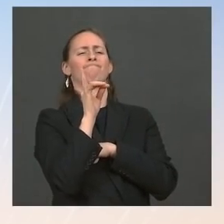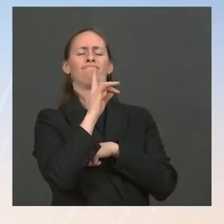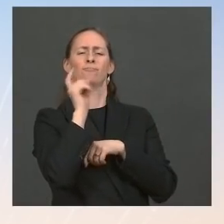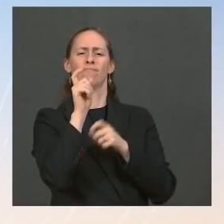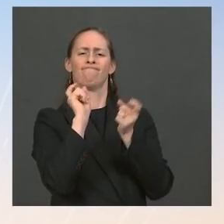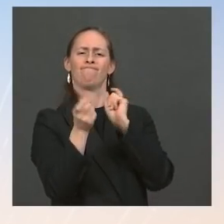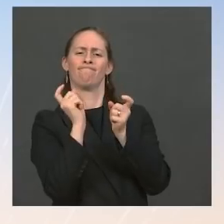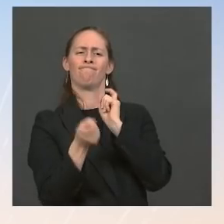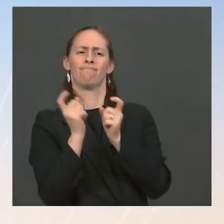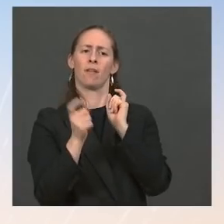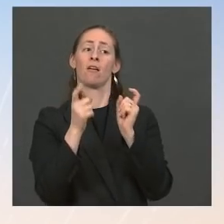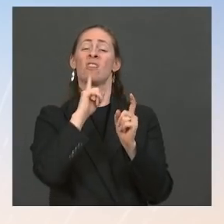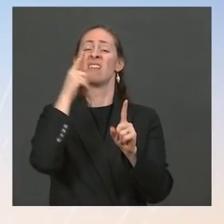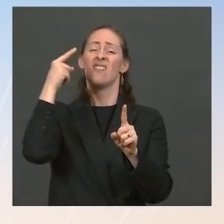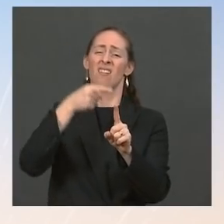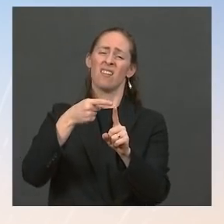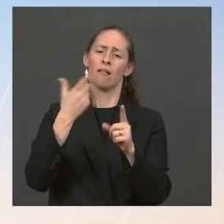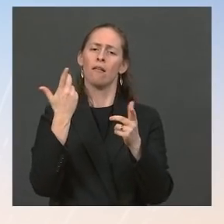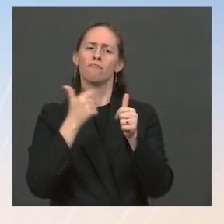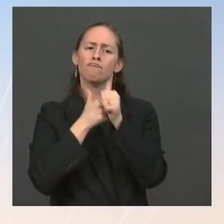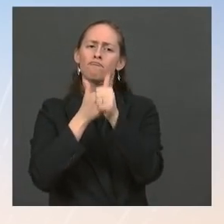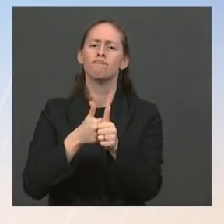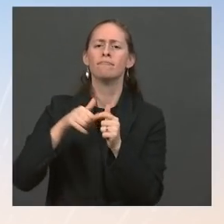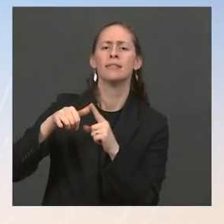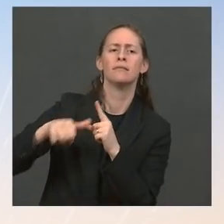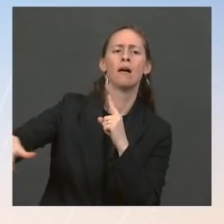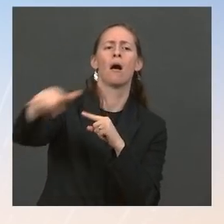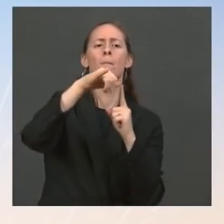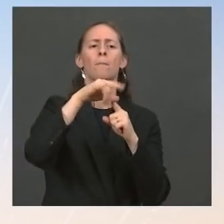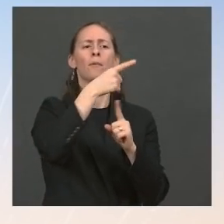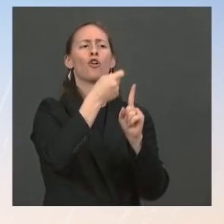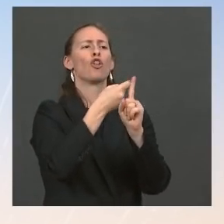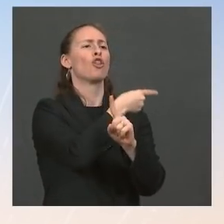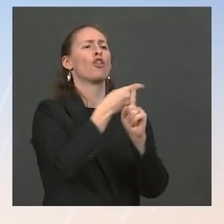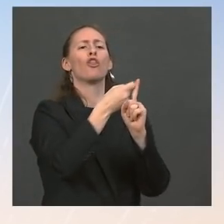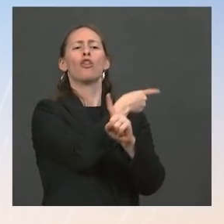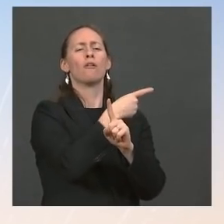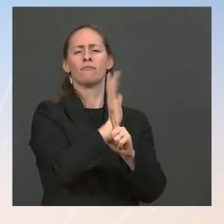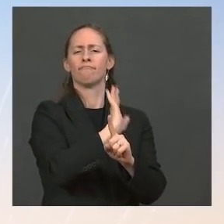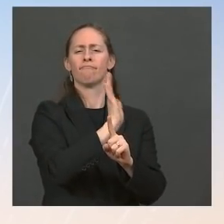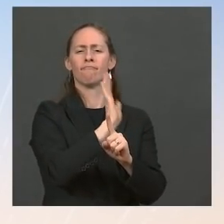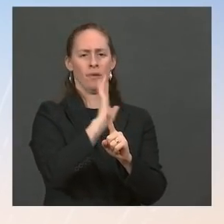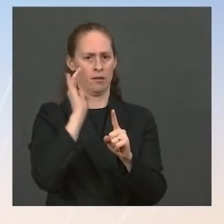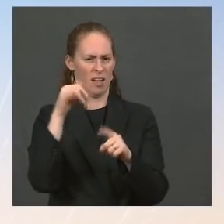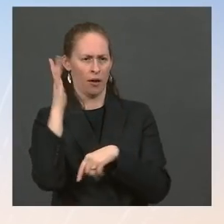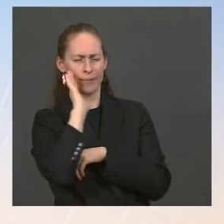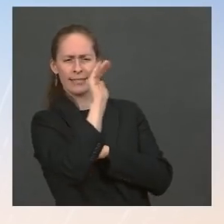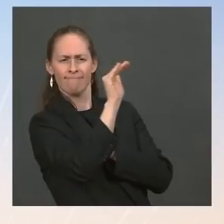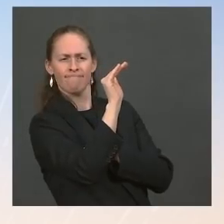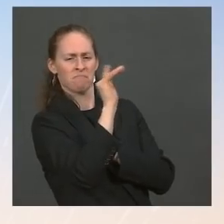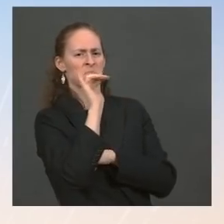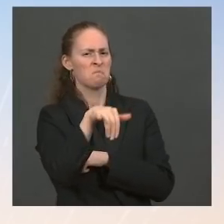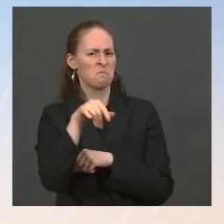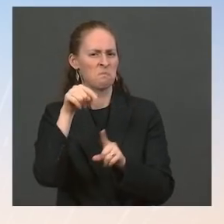and the expectations of the United States and the global community. So, you can certainly expect that coming out of the meeting. The Press: Can I just ask one more on oil and gas?